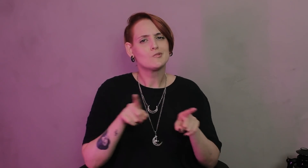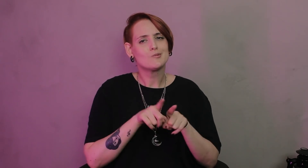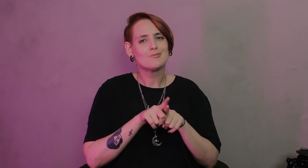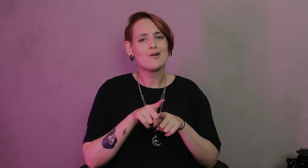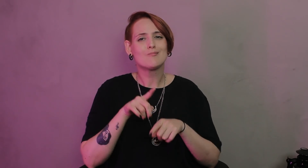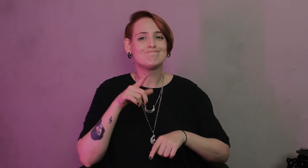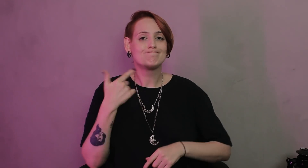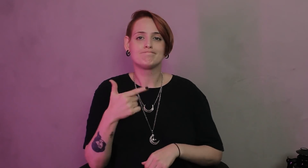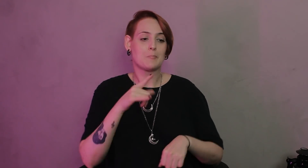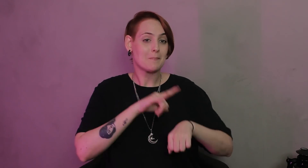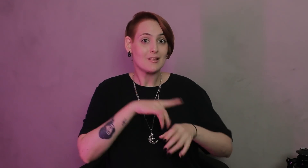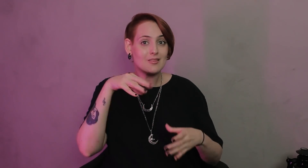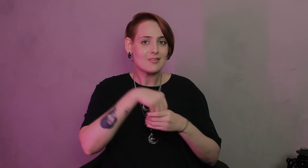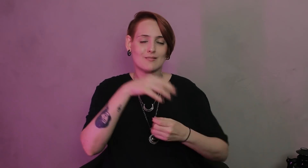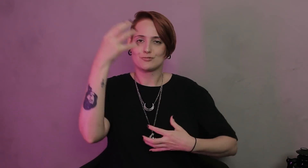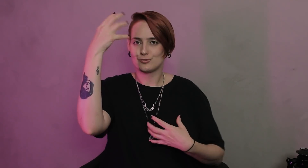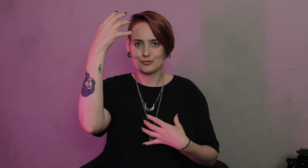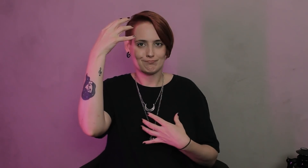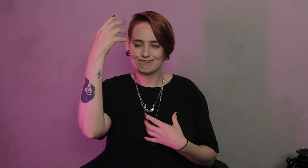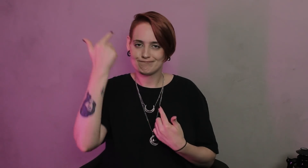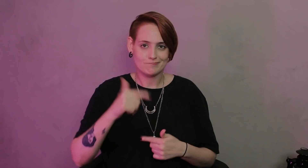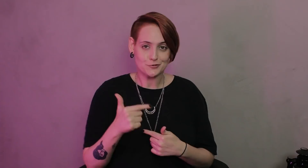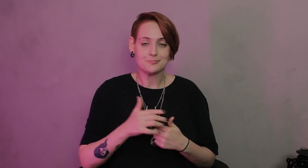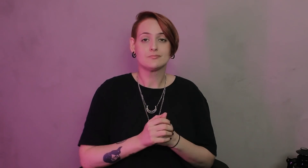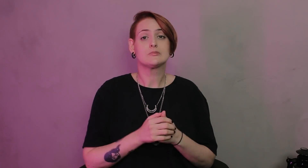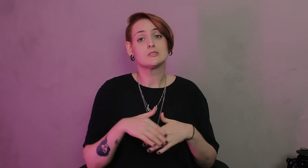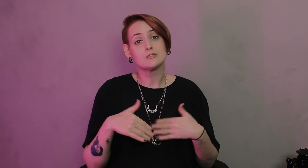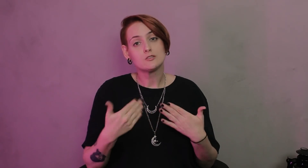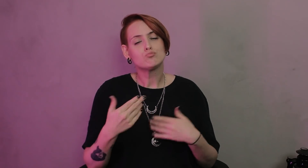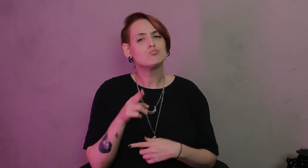There was no shower